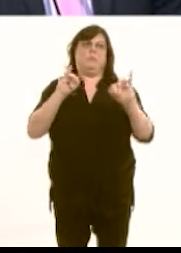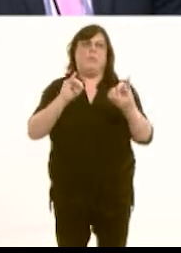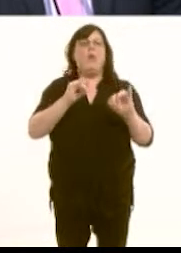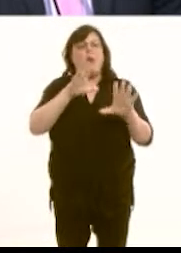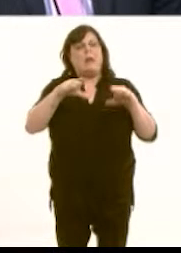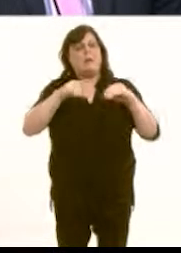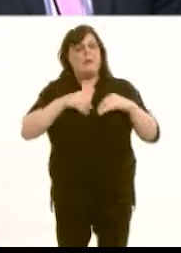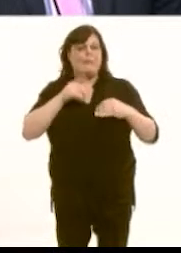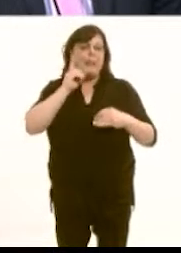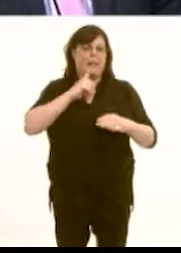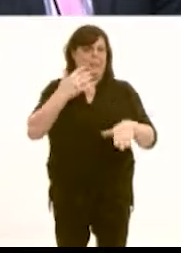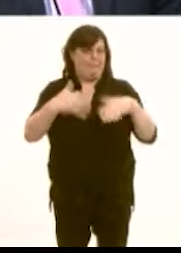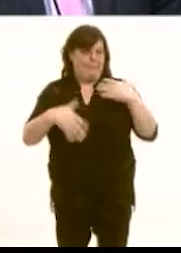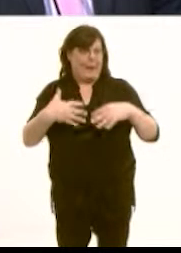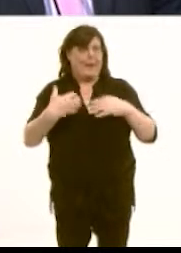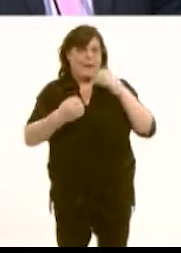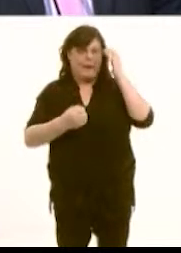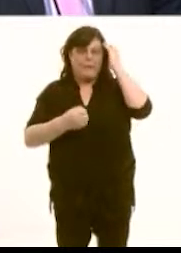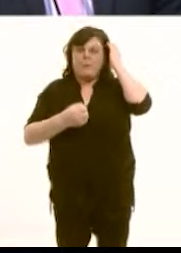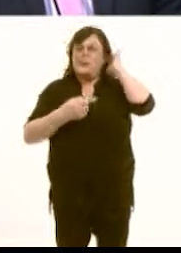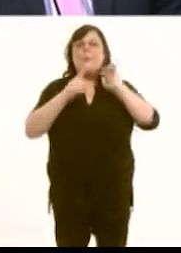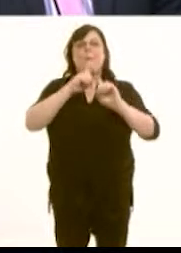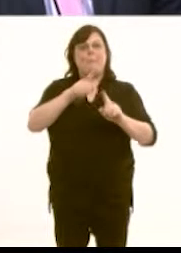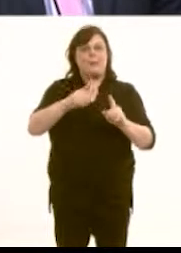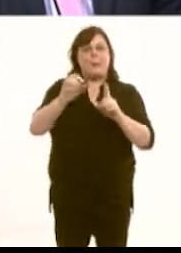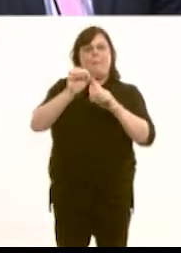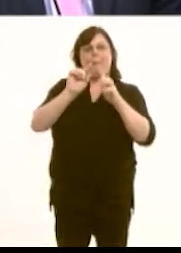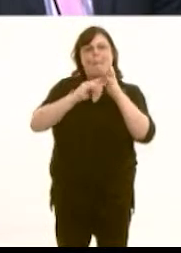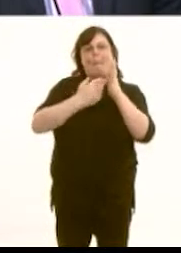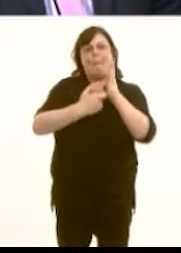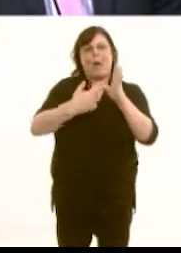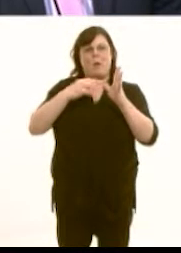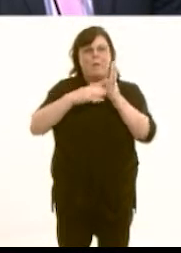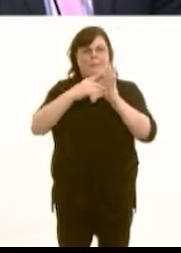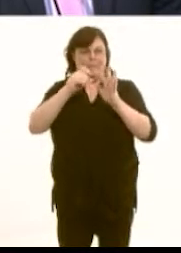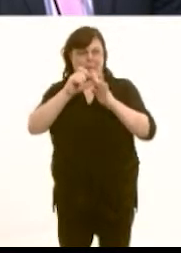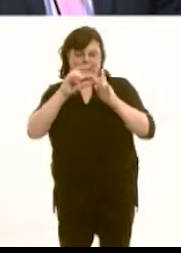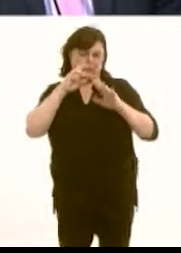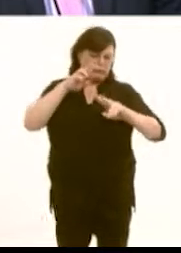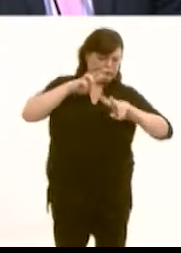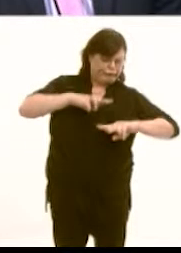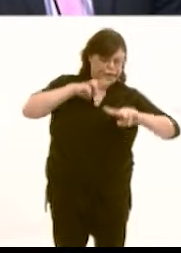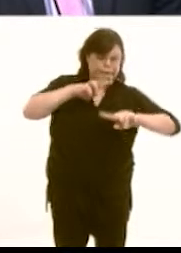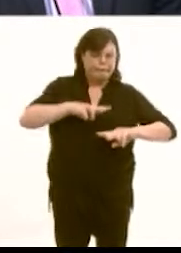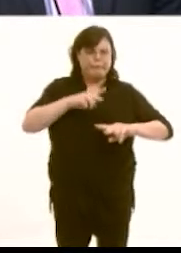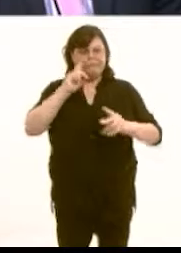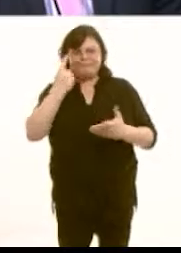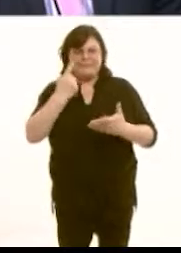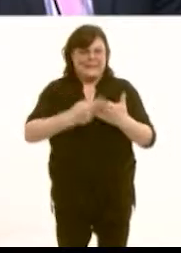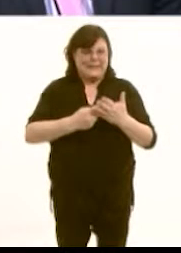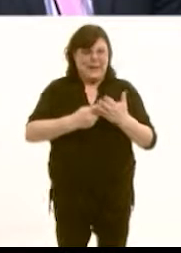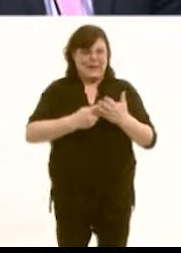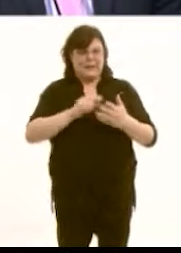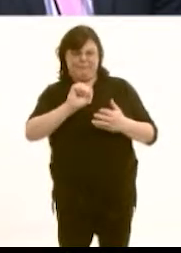to see that, but a judgment is made by paramedics on the scene as to the severity of the personís